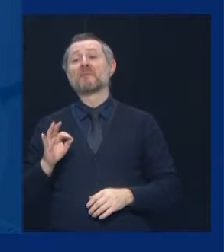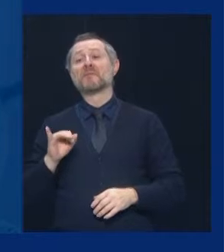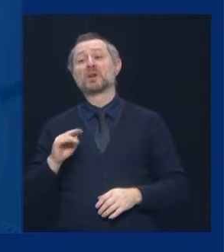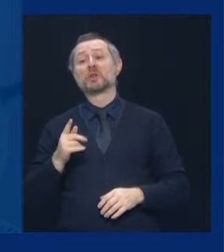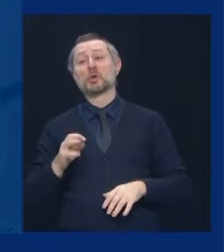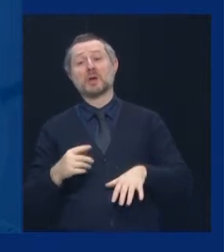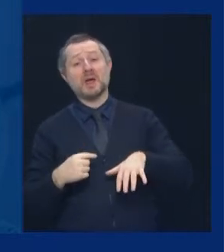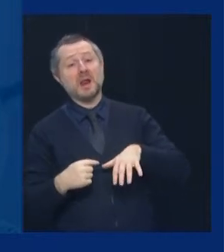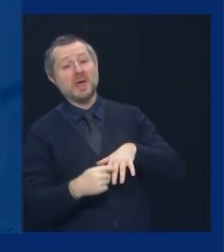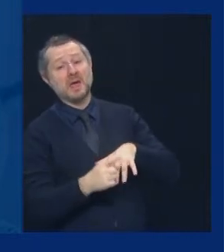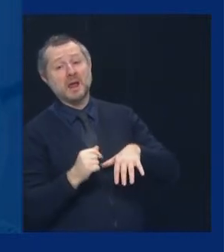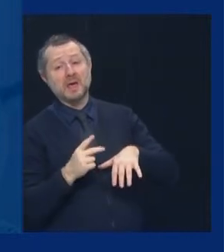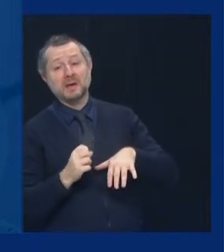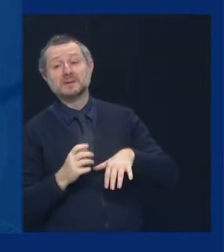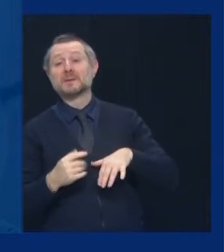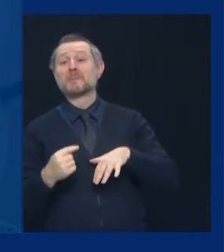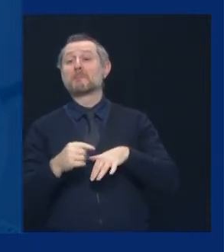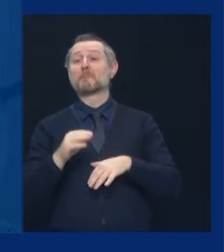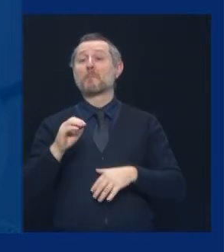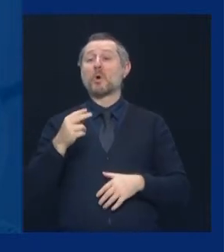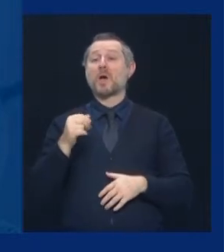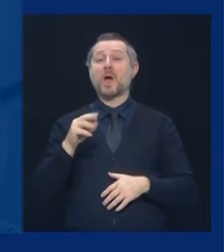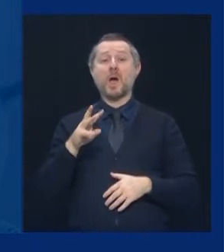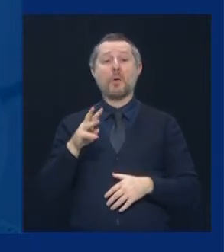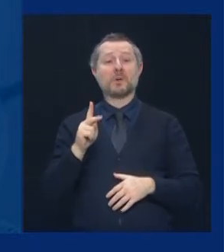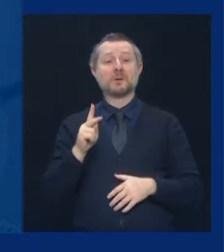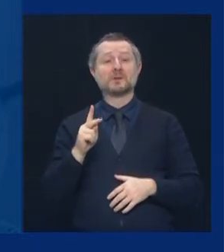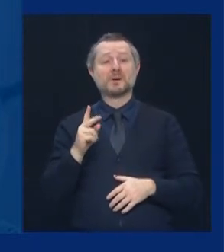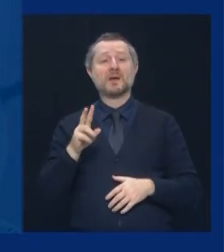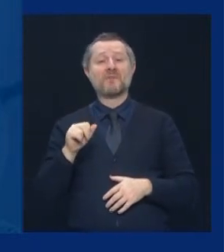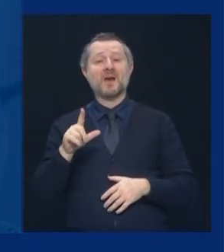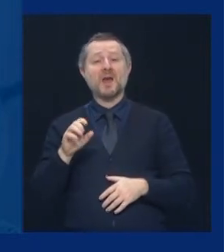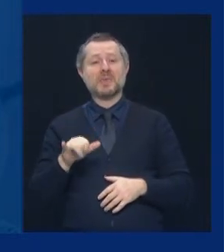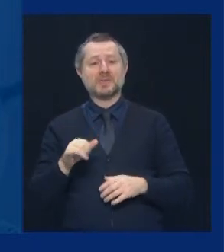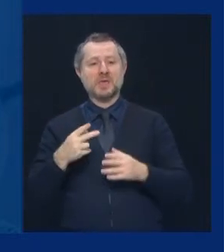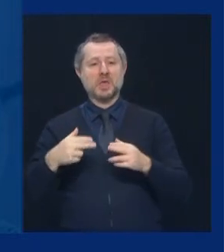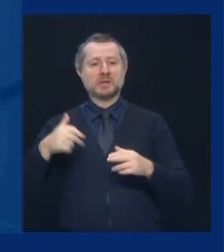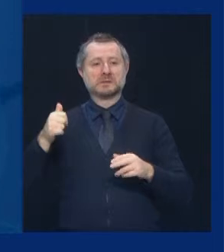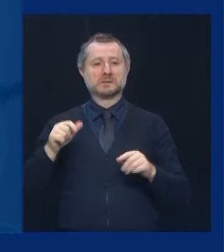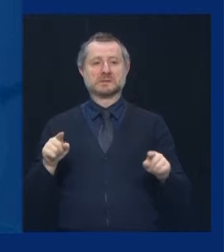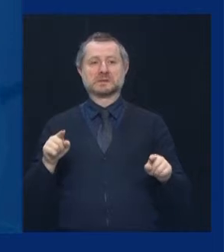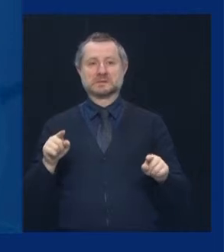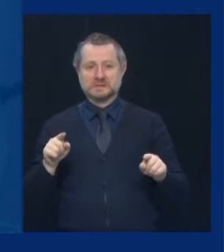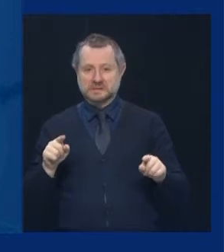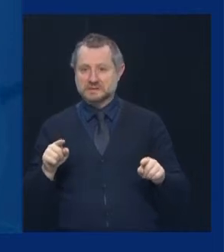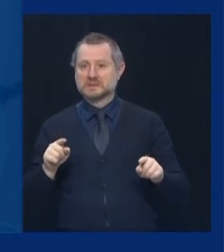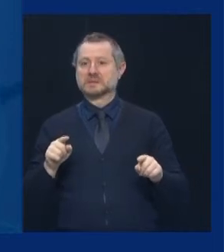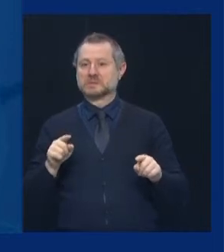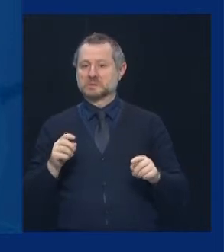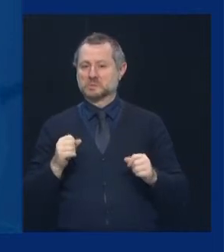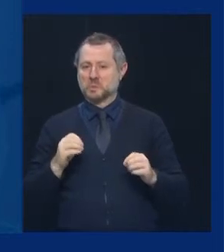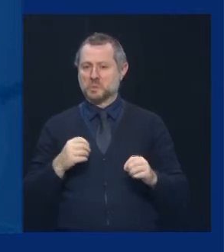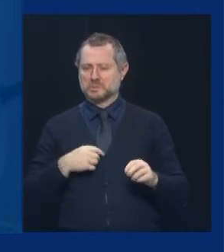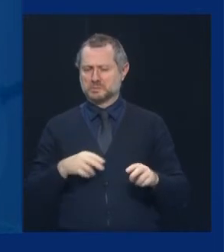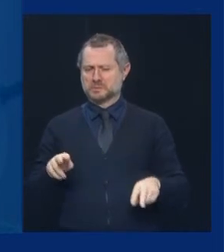BASICALLY FLAT. POSITIVITY AT FINGER LAKES AND